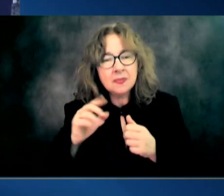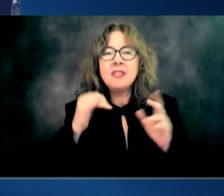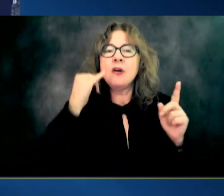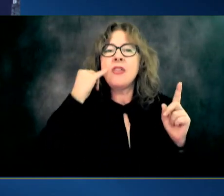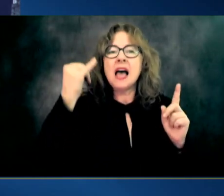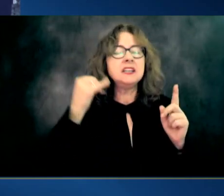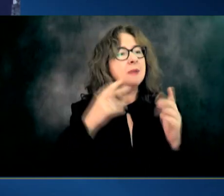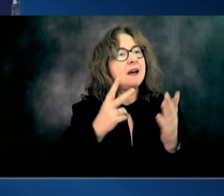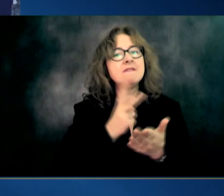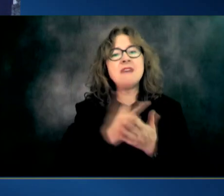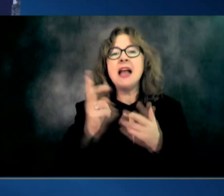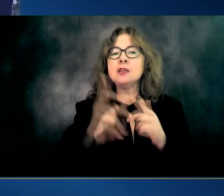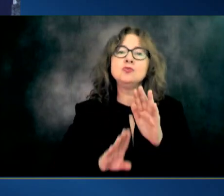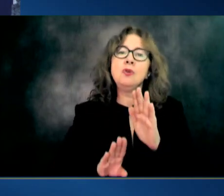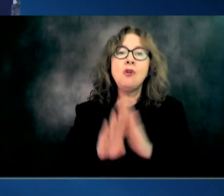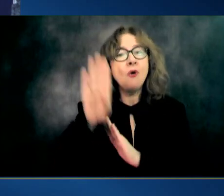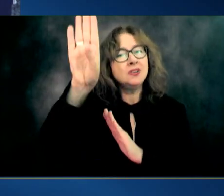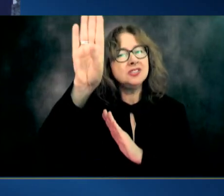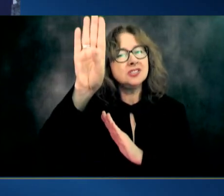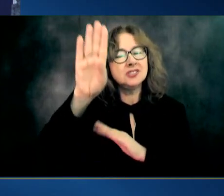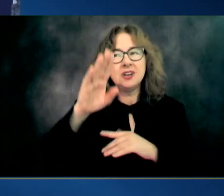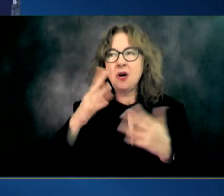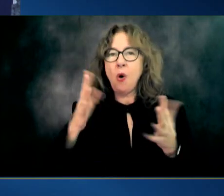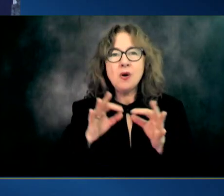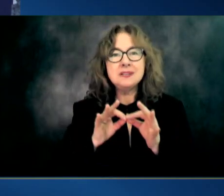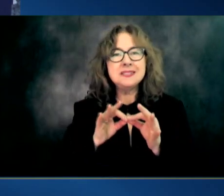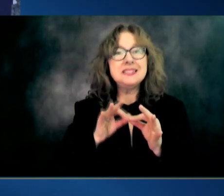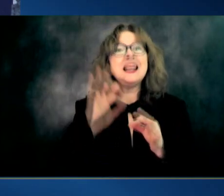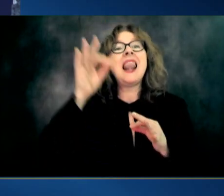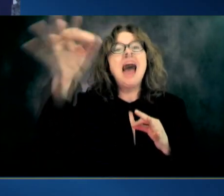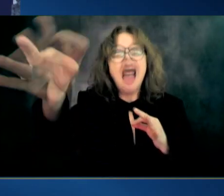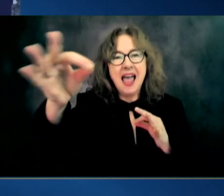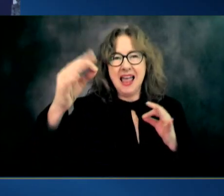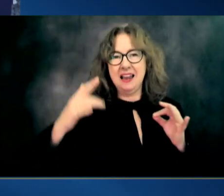delayed onset adulthood is a thing that I'm working through.